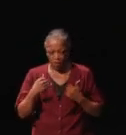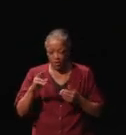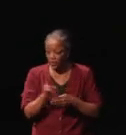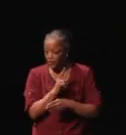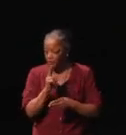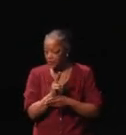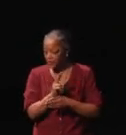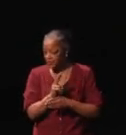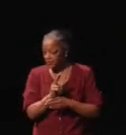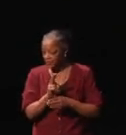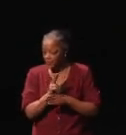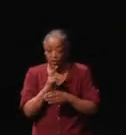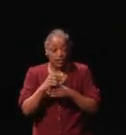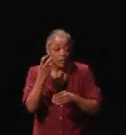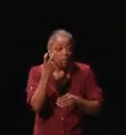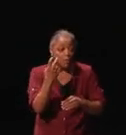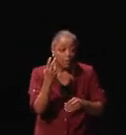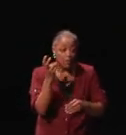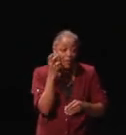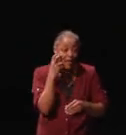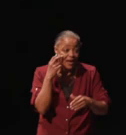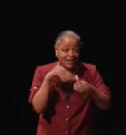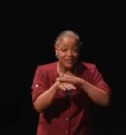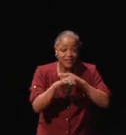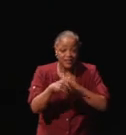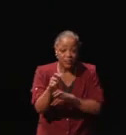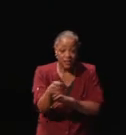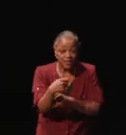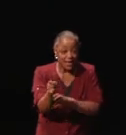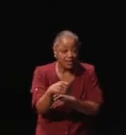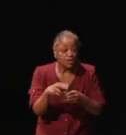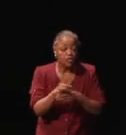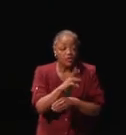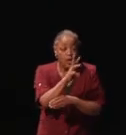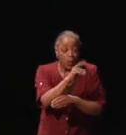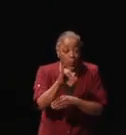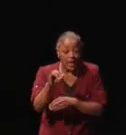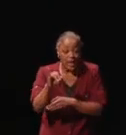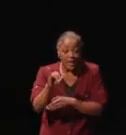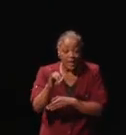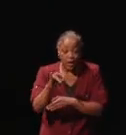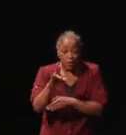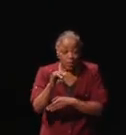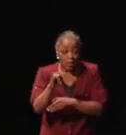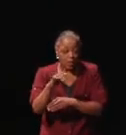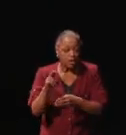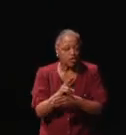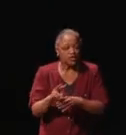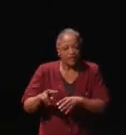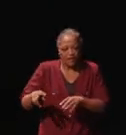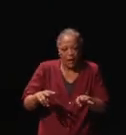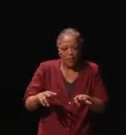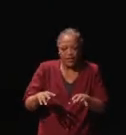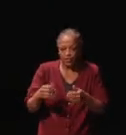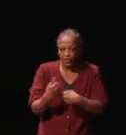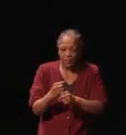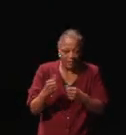a blind accessible game of tennis using a way remote and it just uses vibrations to make the game playable.